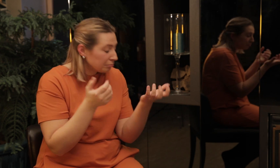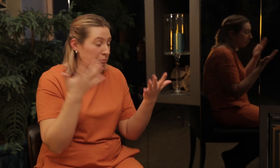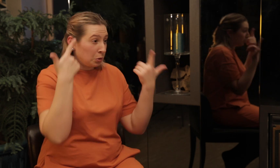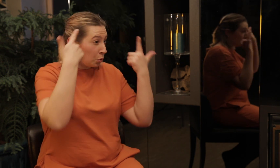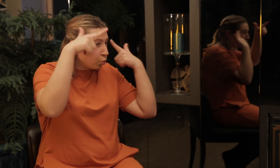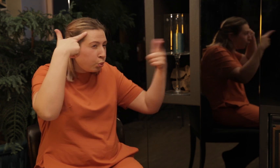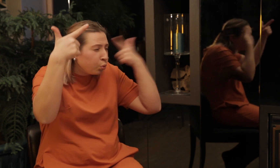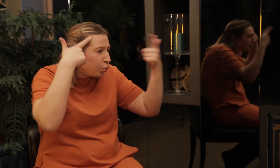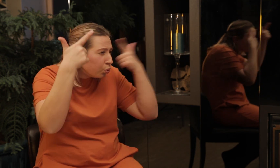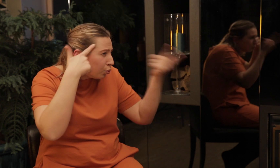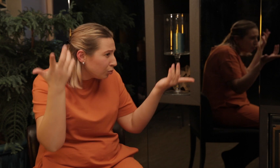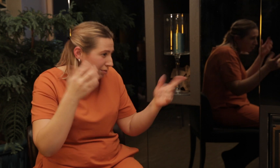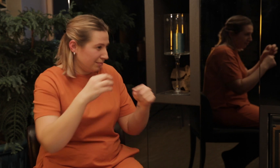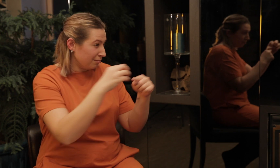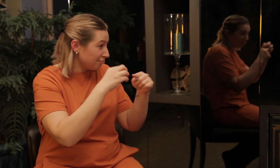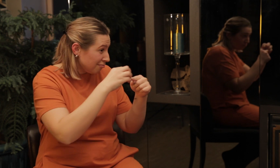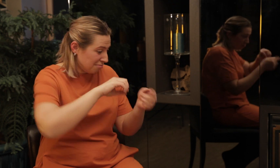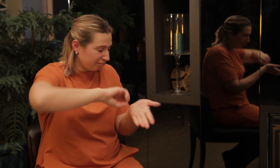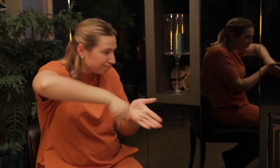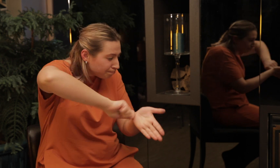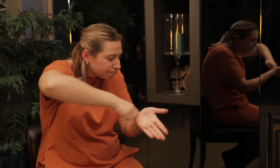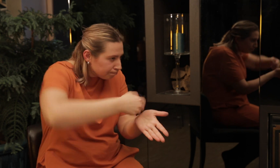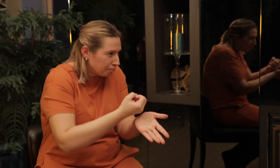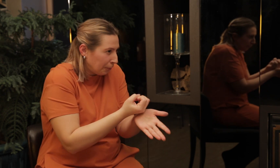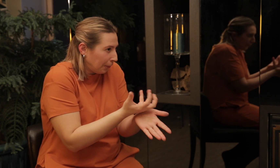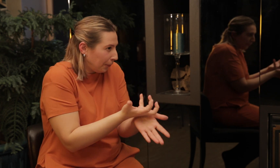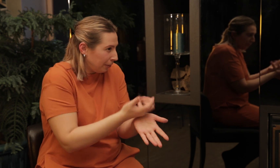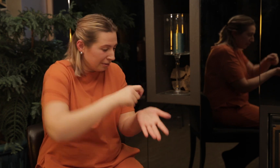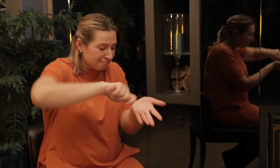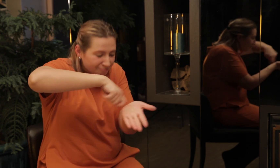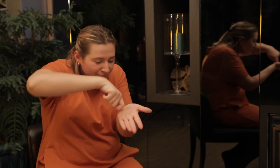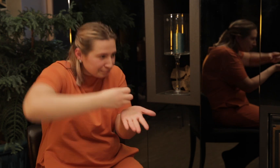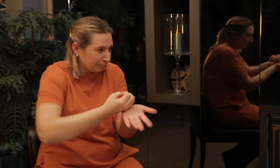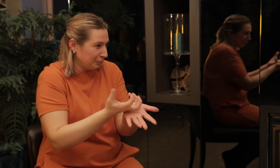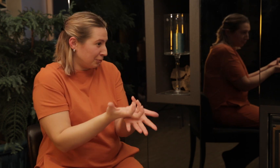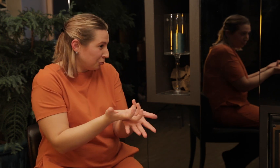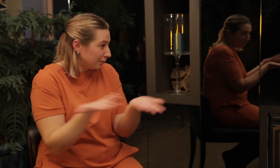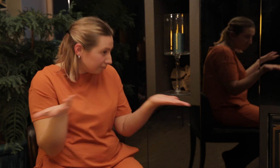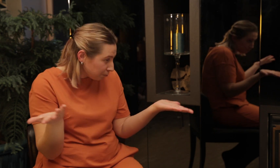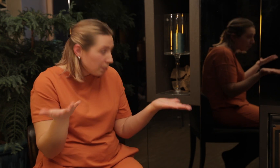There are many various techniques for moulding flowers for the cake.